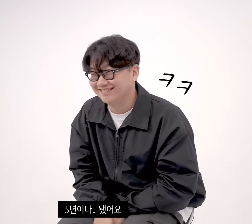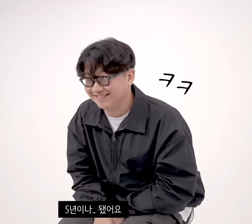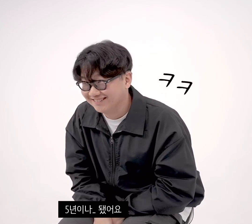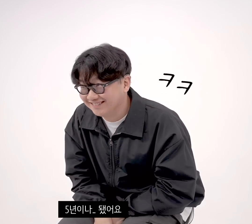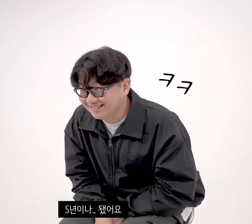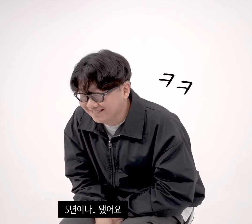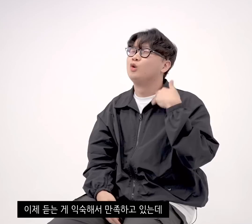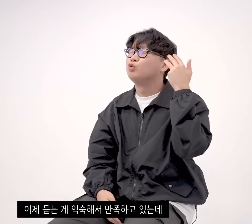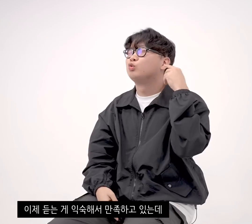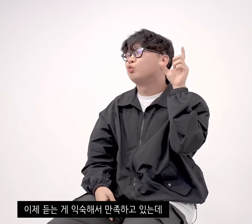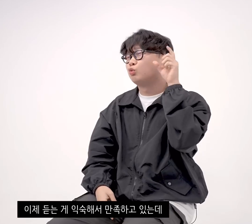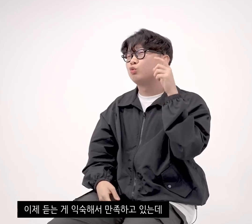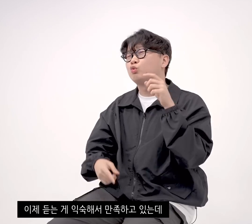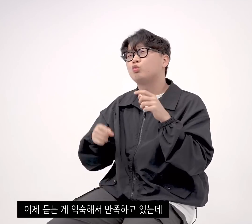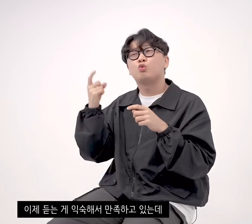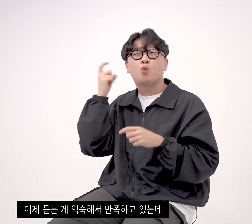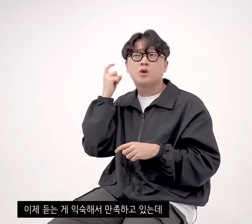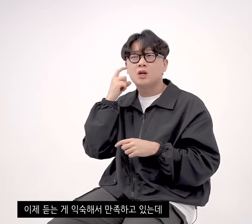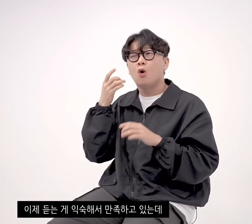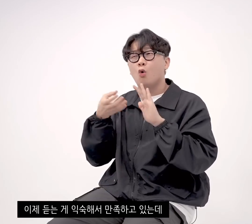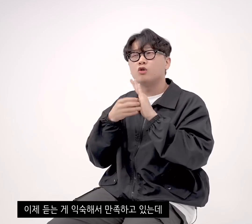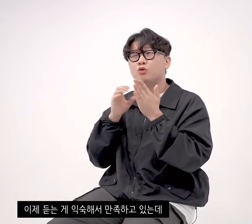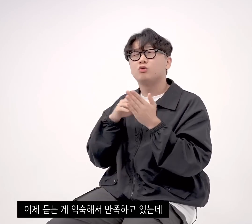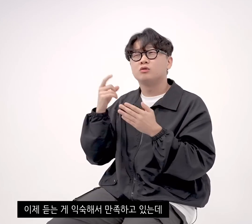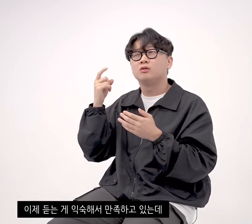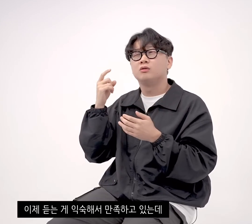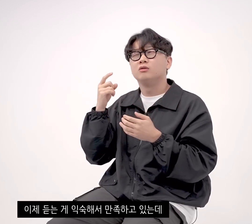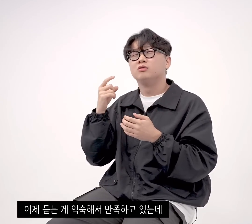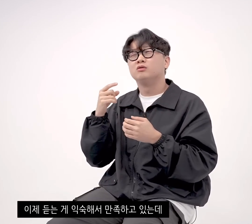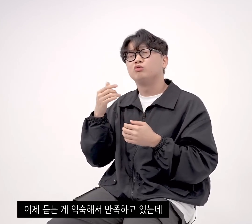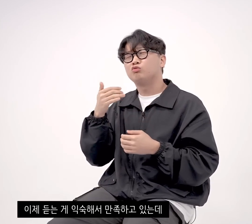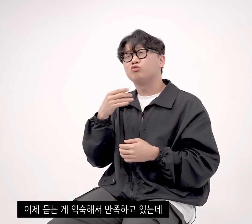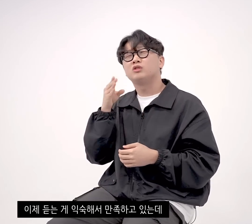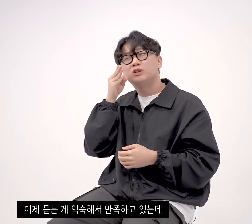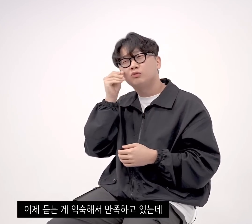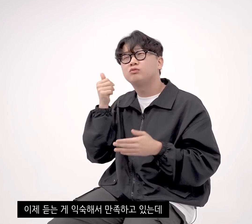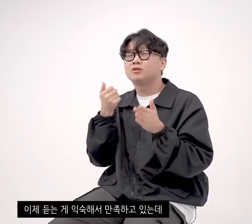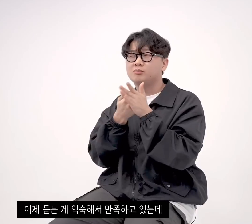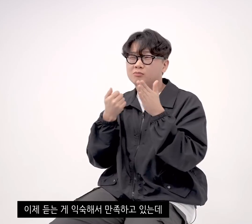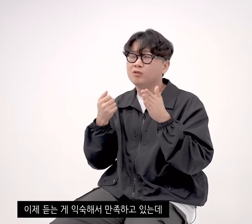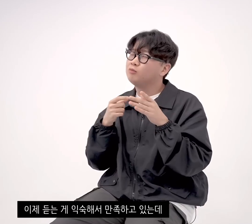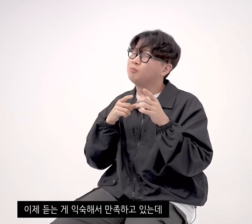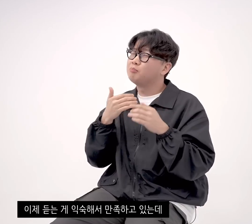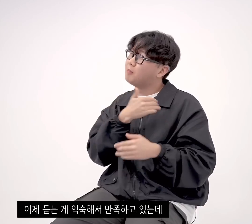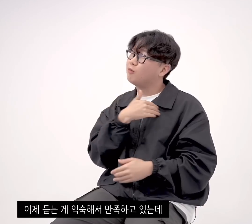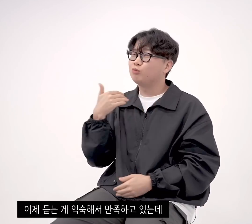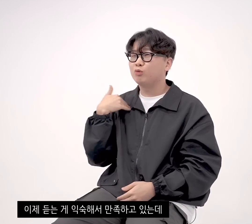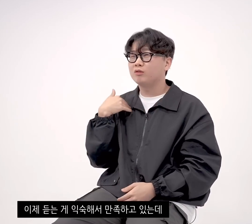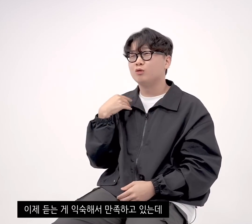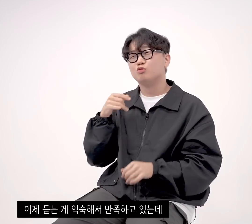haha I'm satisfied with what I hear now because I'm used to it,